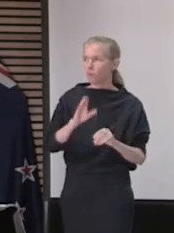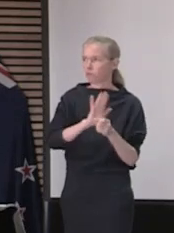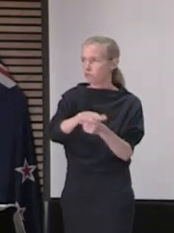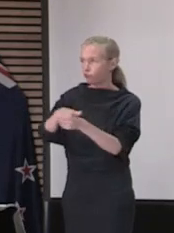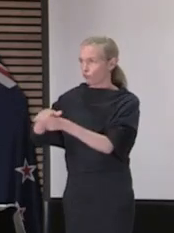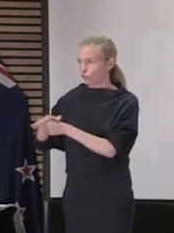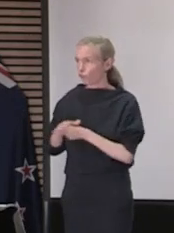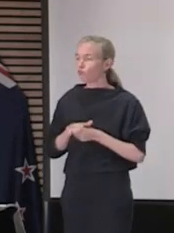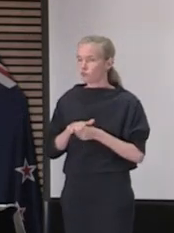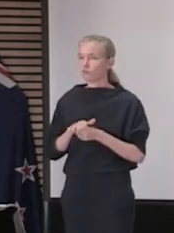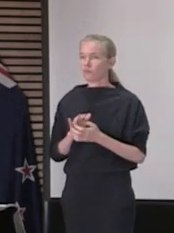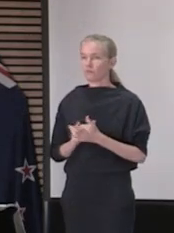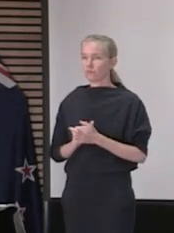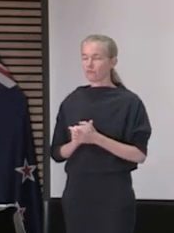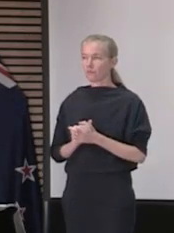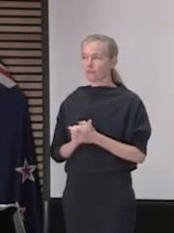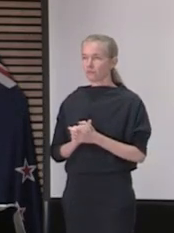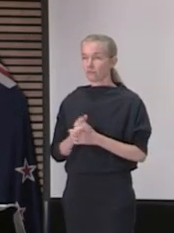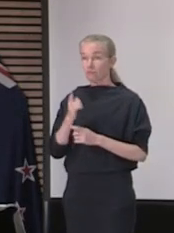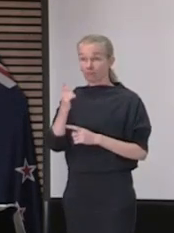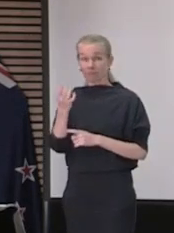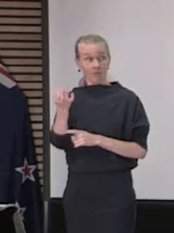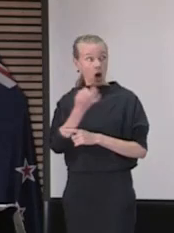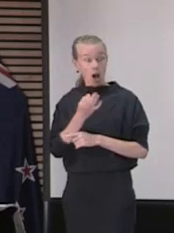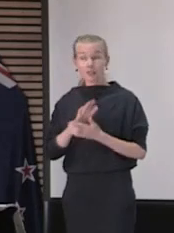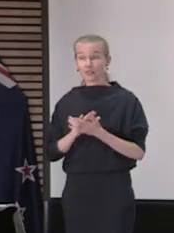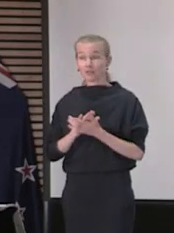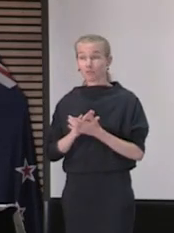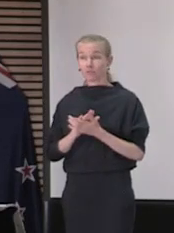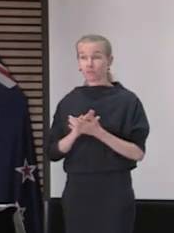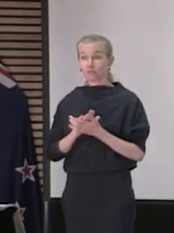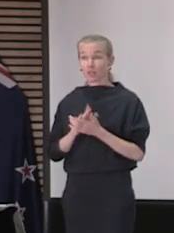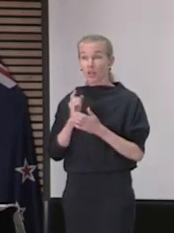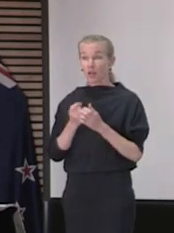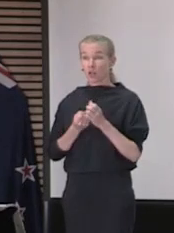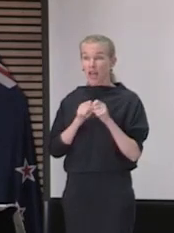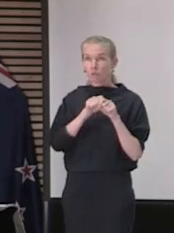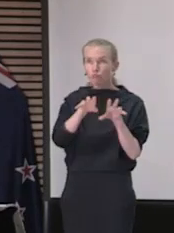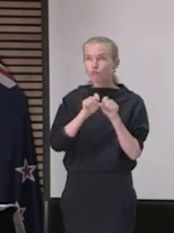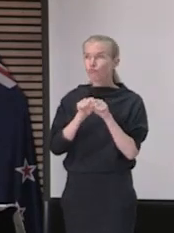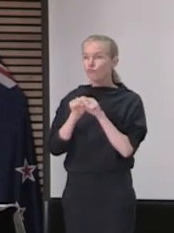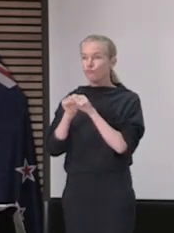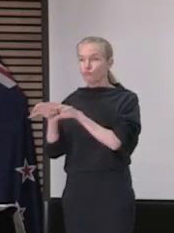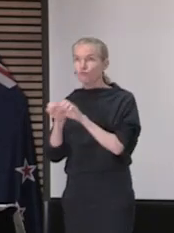With the clusters, are the clusters, DrBloomfield.